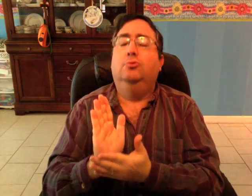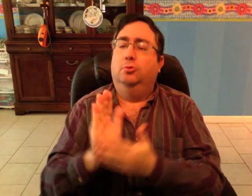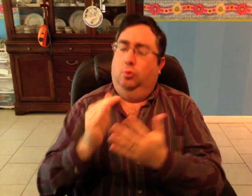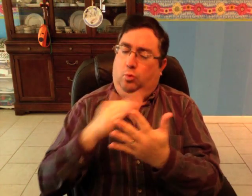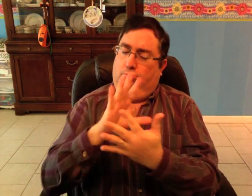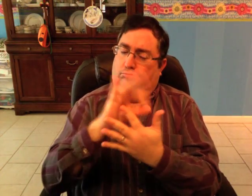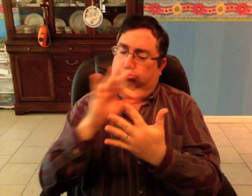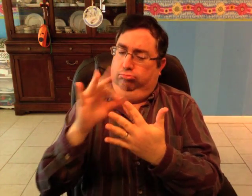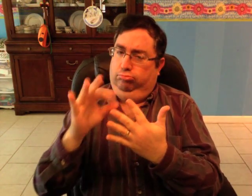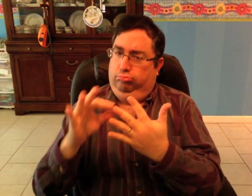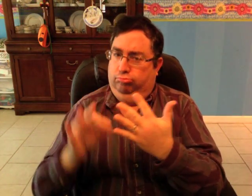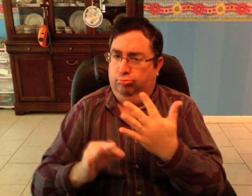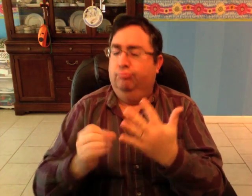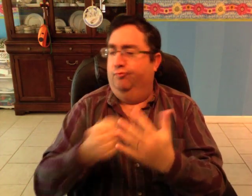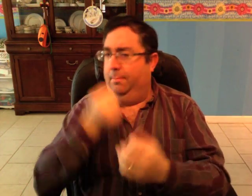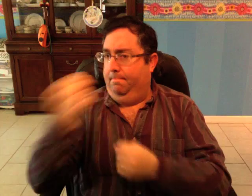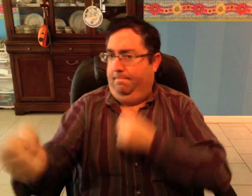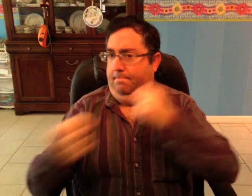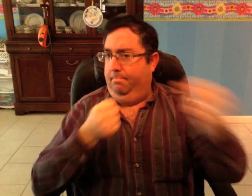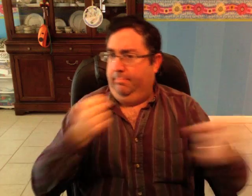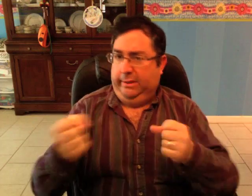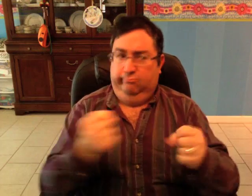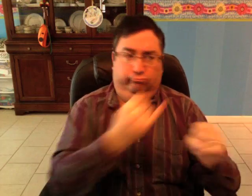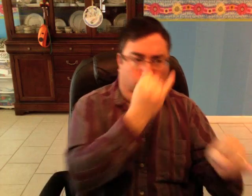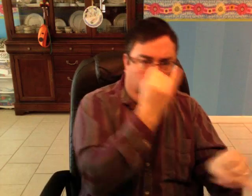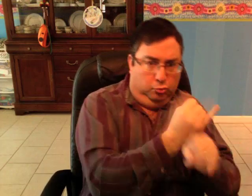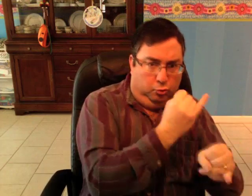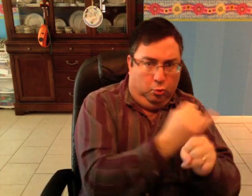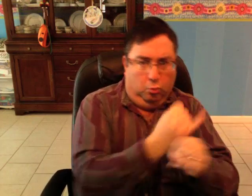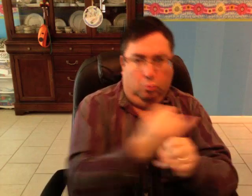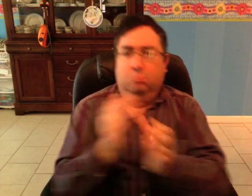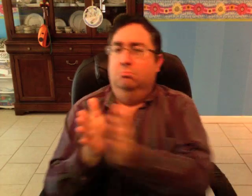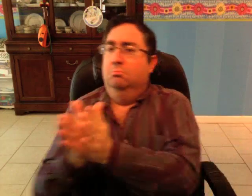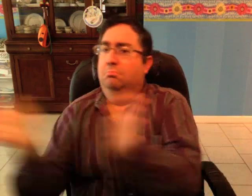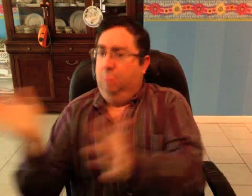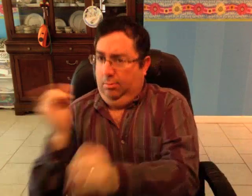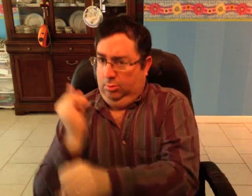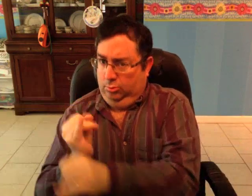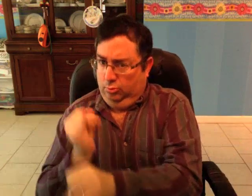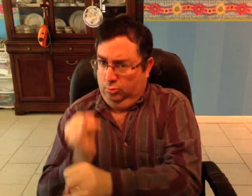to a choice of educational placement options -- public or residential schools.